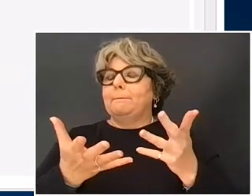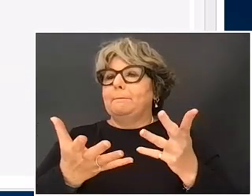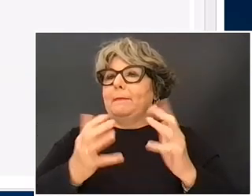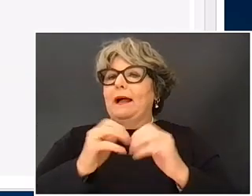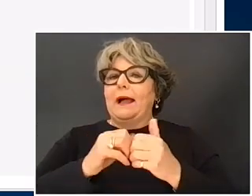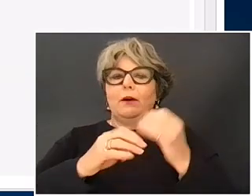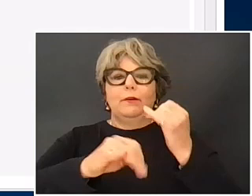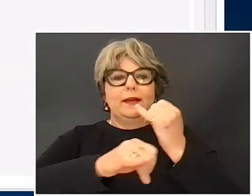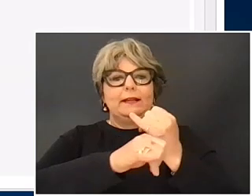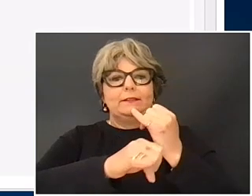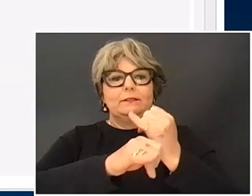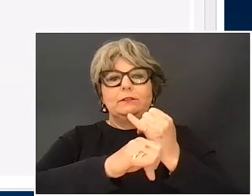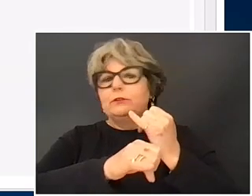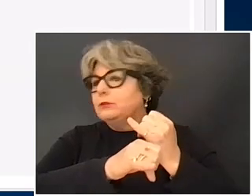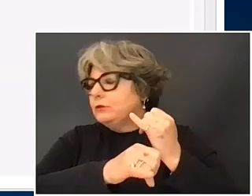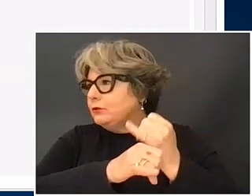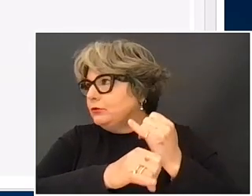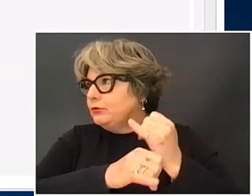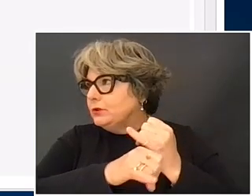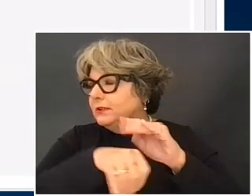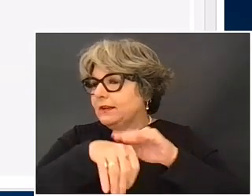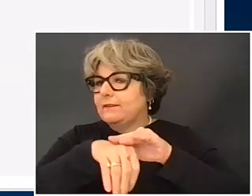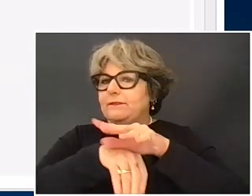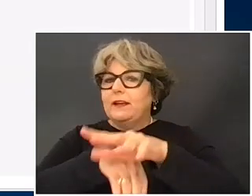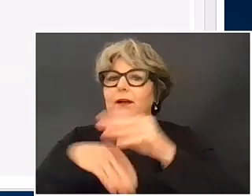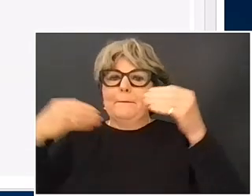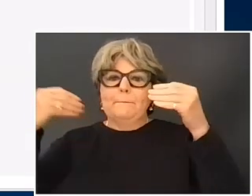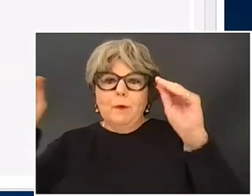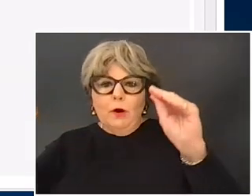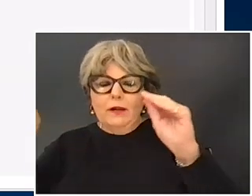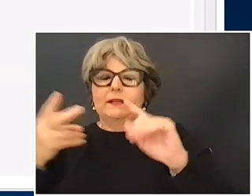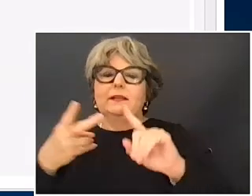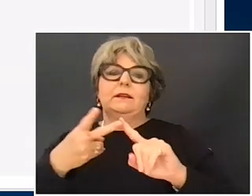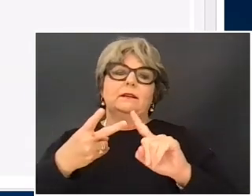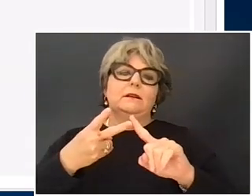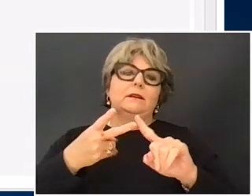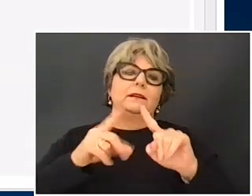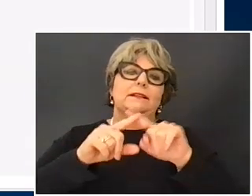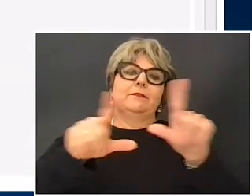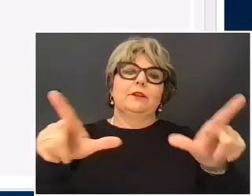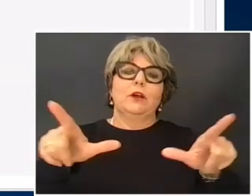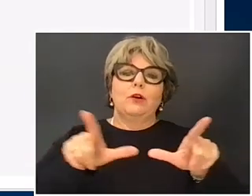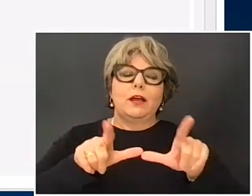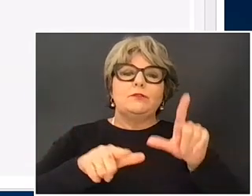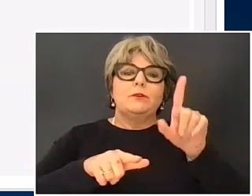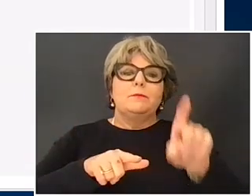the question I got was how does it affect their marketing or things where different locations have to be treated differently?